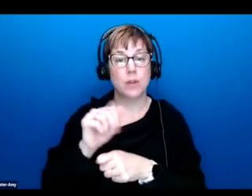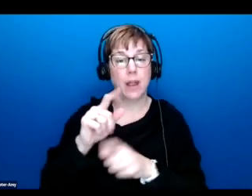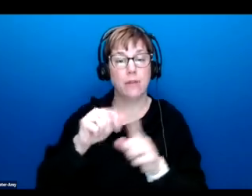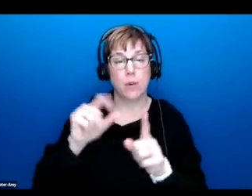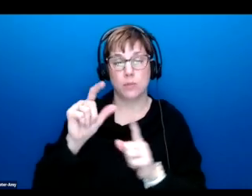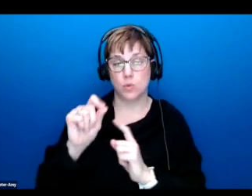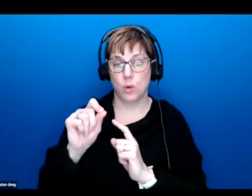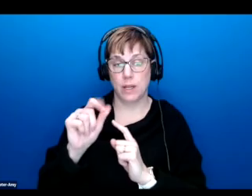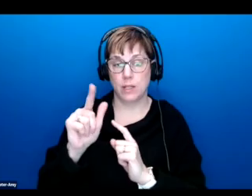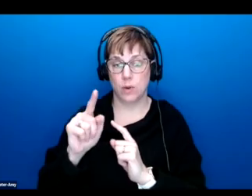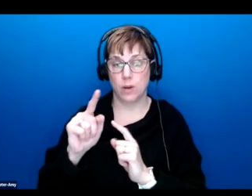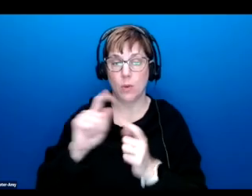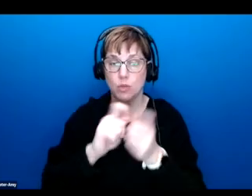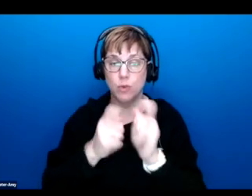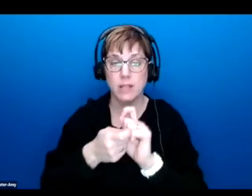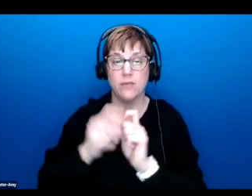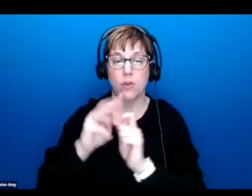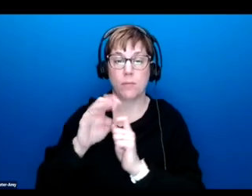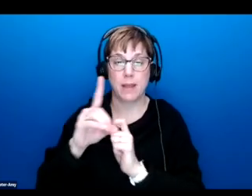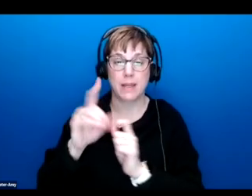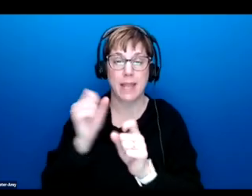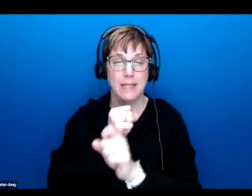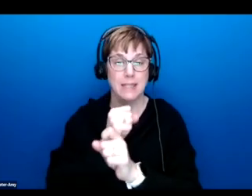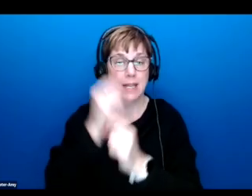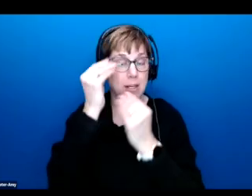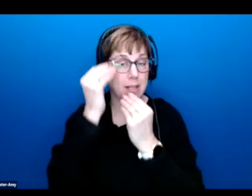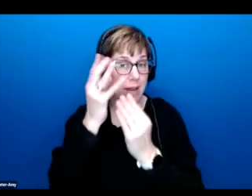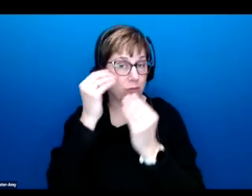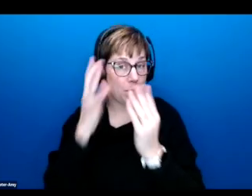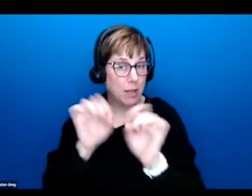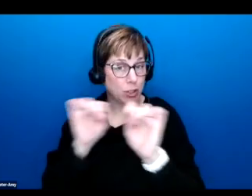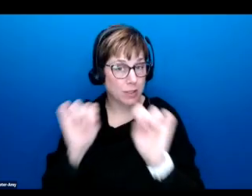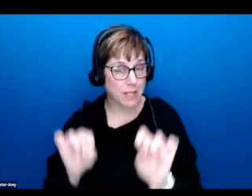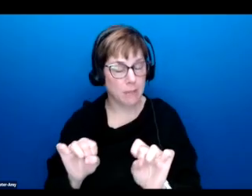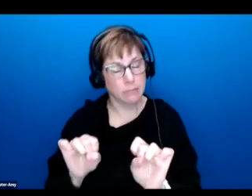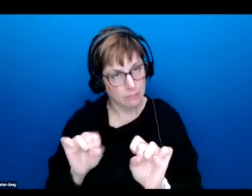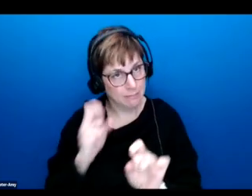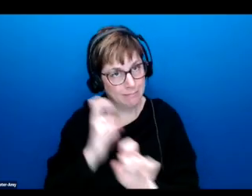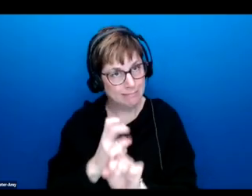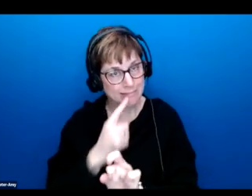Transformed Medicaid Statistical Information System. Mouthful or T-MSIS.